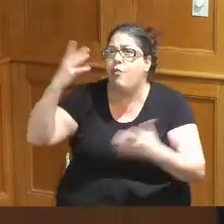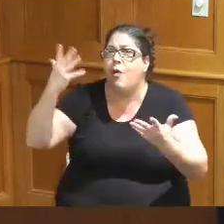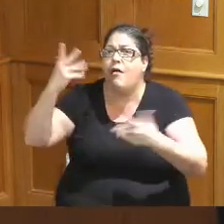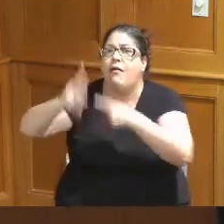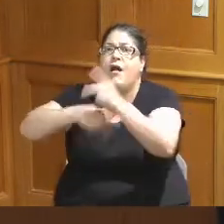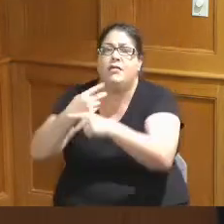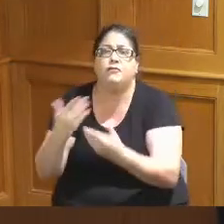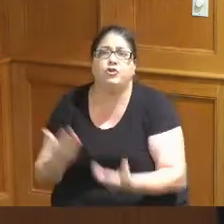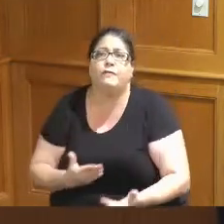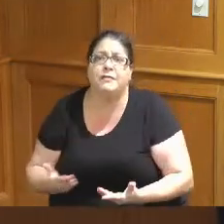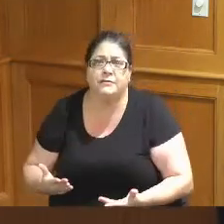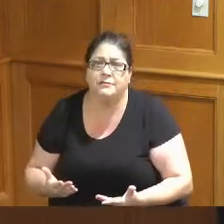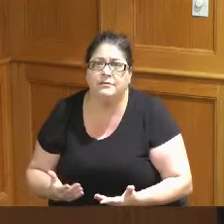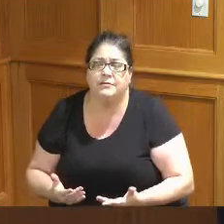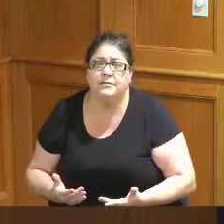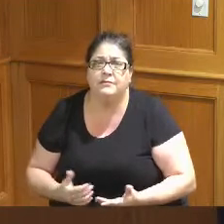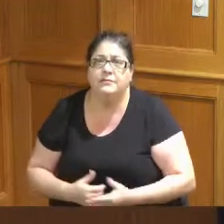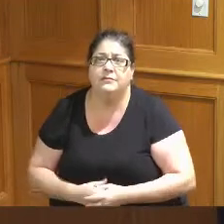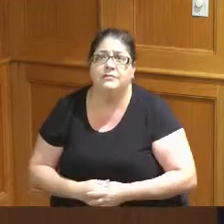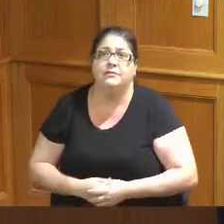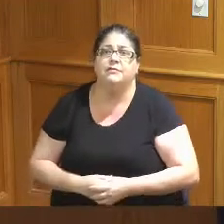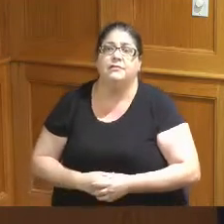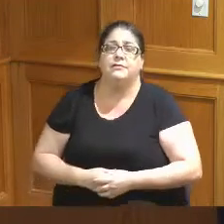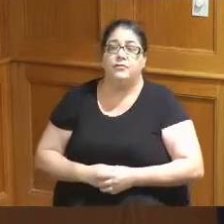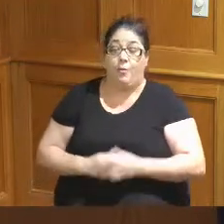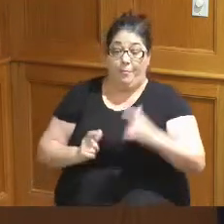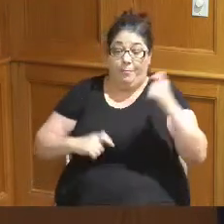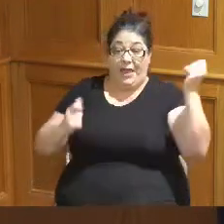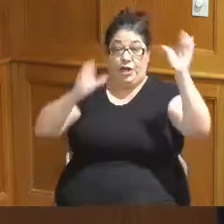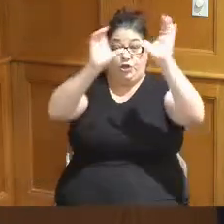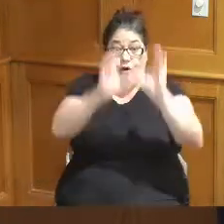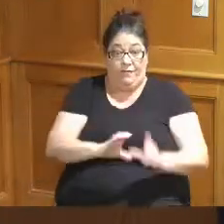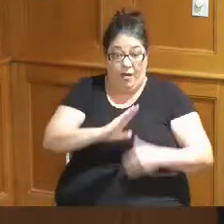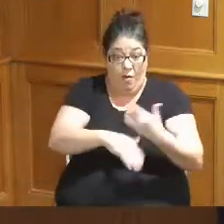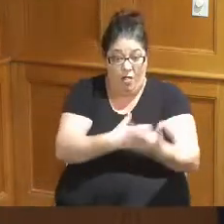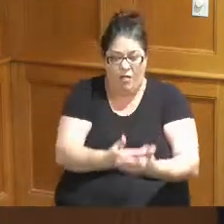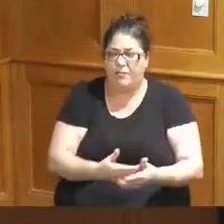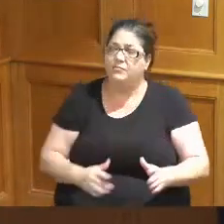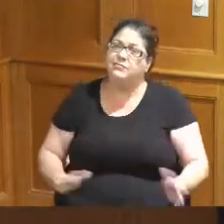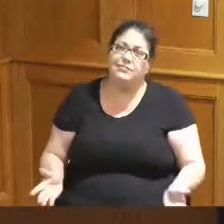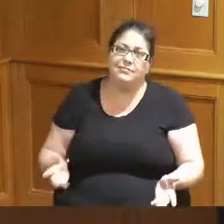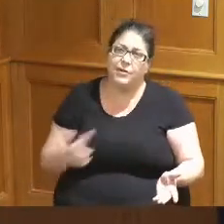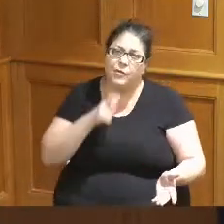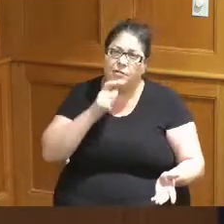need to do a massive certification now they did give us credit about our small business